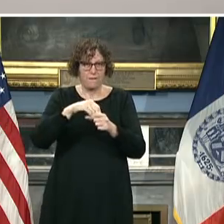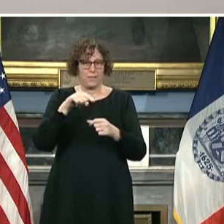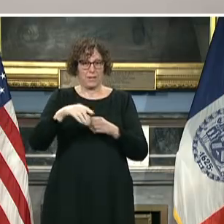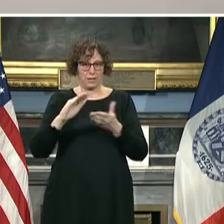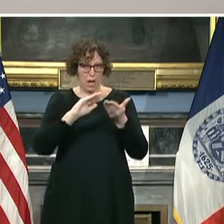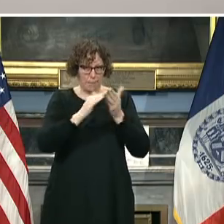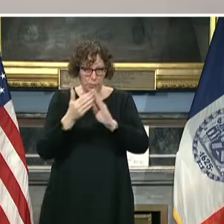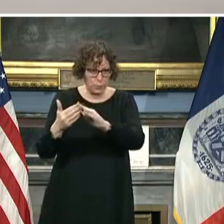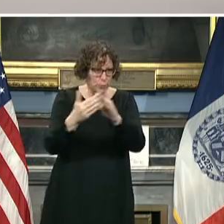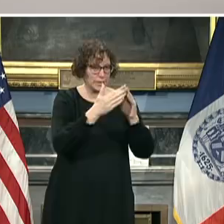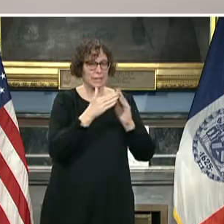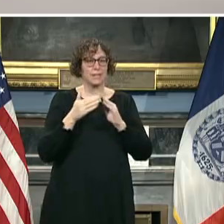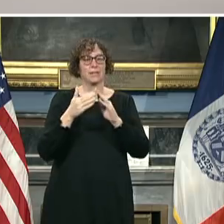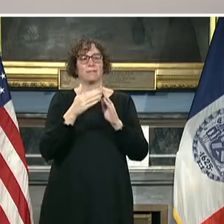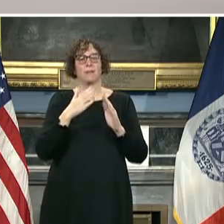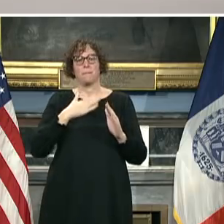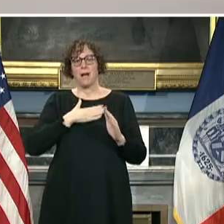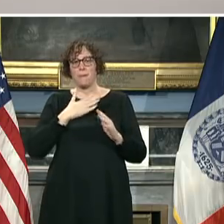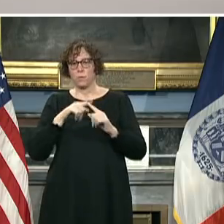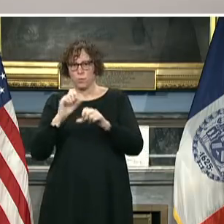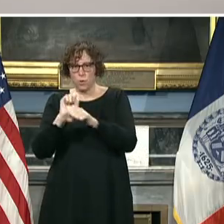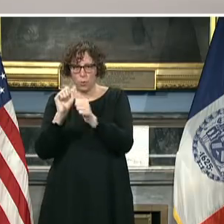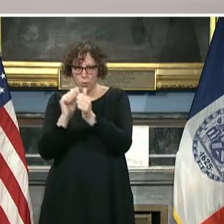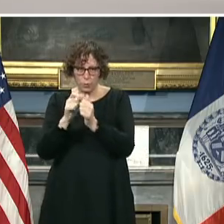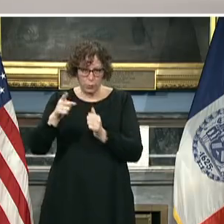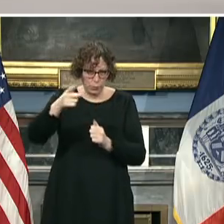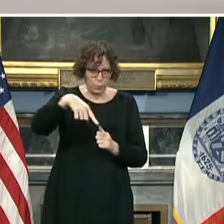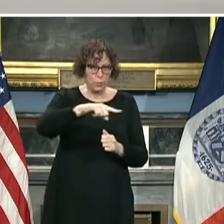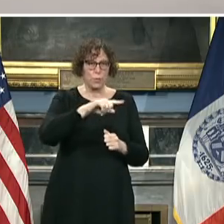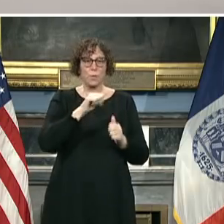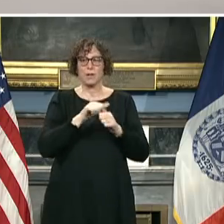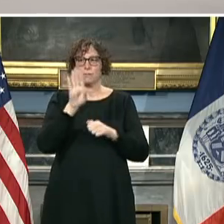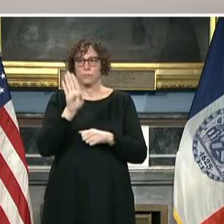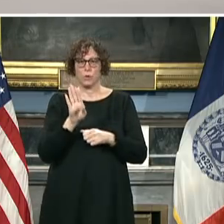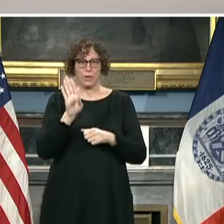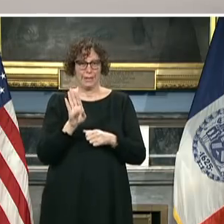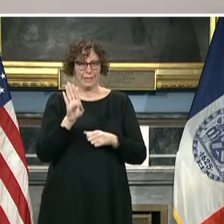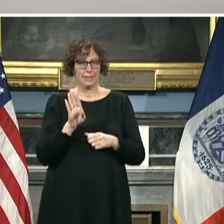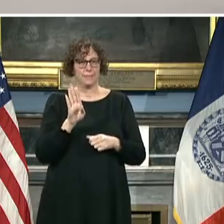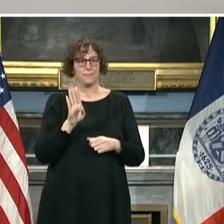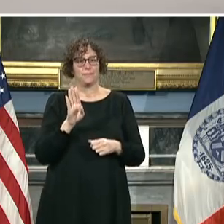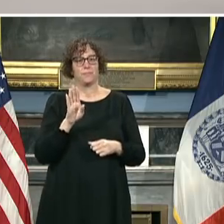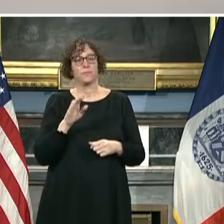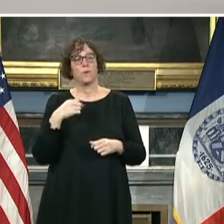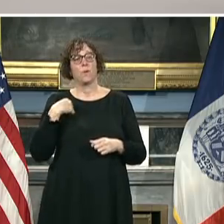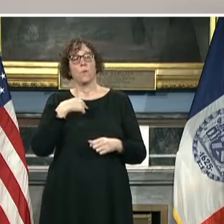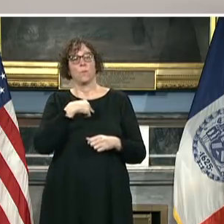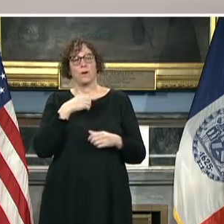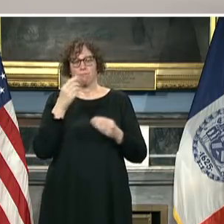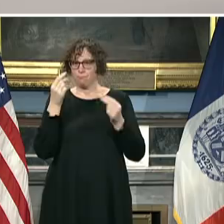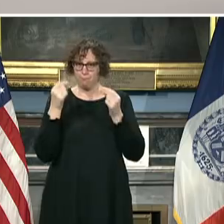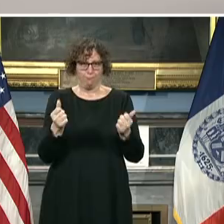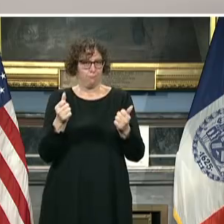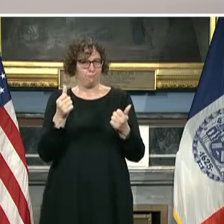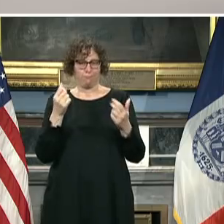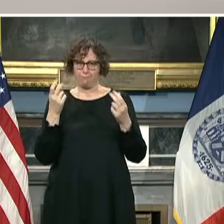GREAT TO BE PART OF THIS INCREDIBLE COMMUNITY. SO WHEN DAVID CALLED ME AND ASKED ME WHAT WE COULD DO TO GET PATTERNS QUILCKY, WE MADE THEM OVER